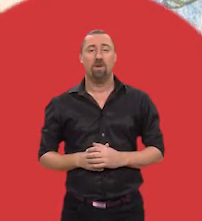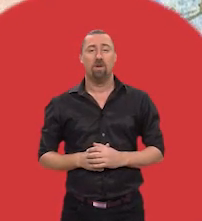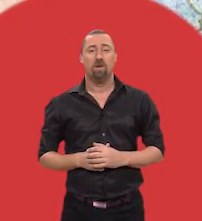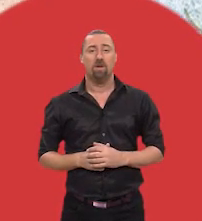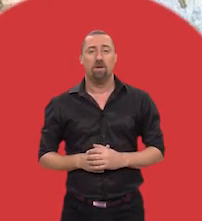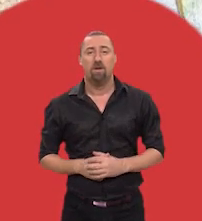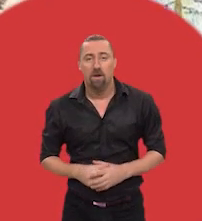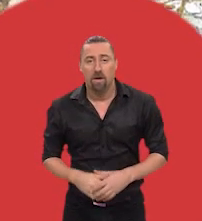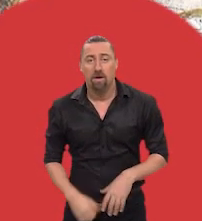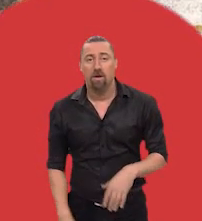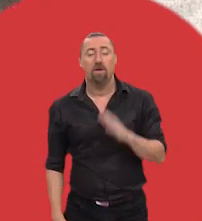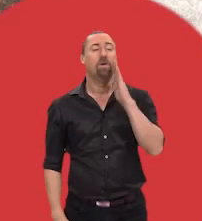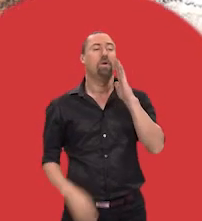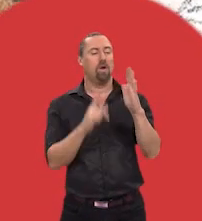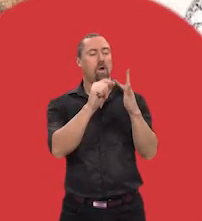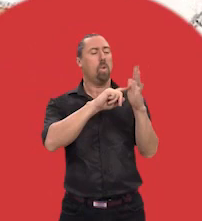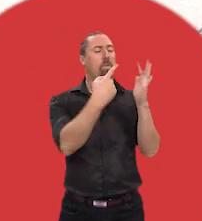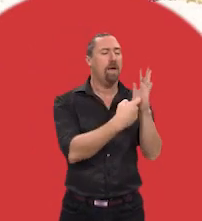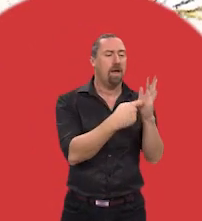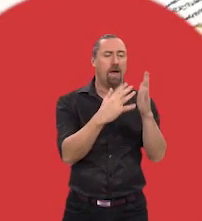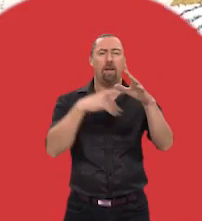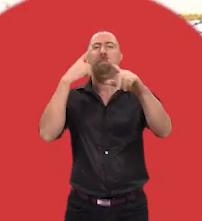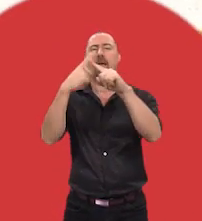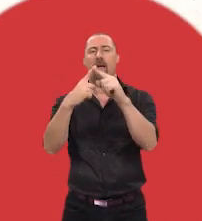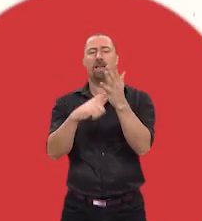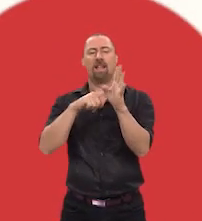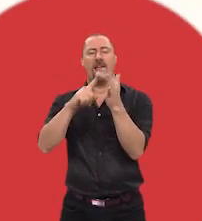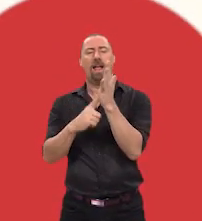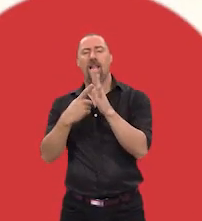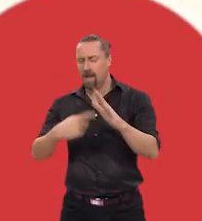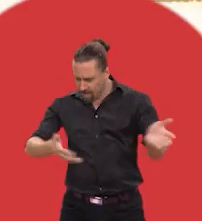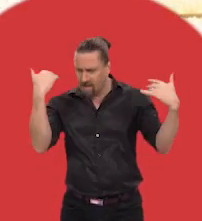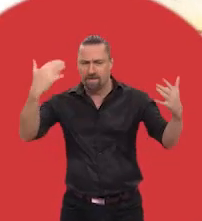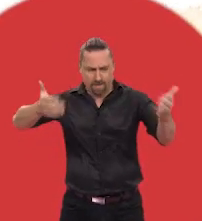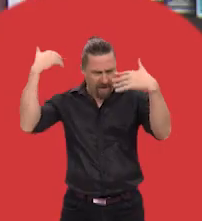Cooper, Max, Layla, snap out of that trance. Let's go quick sticks.